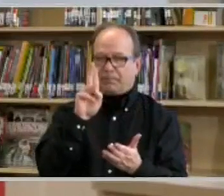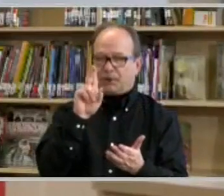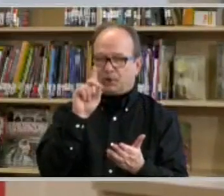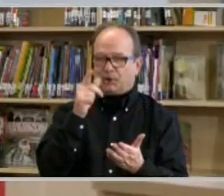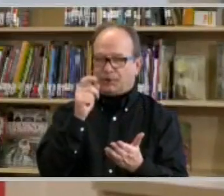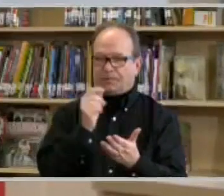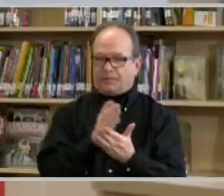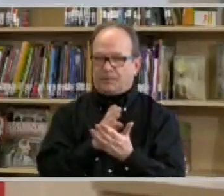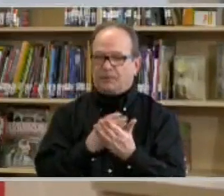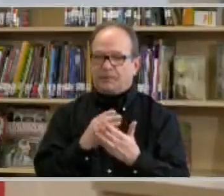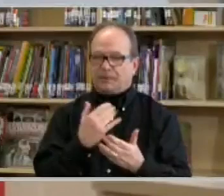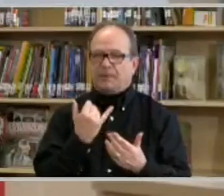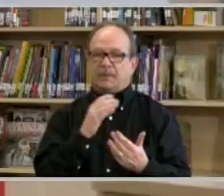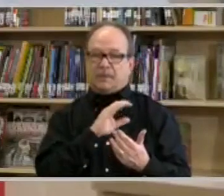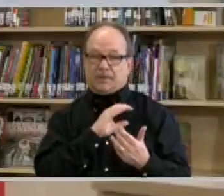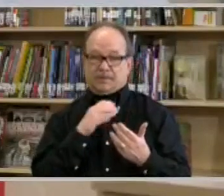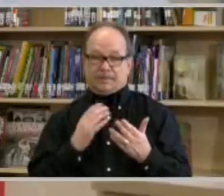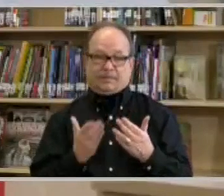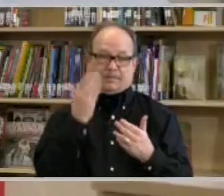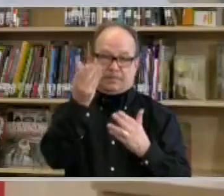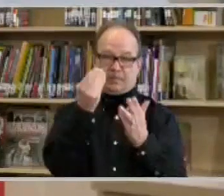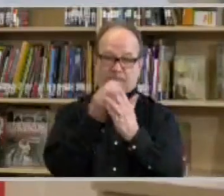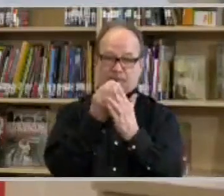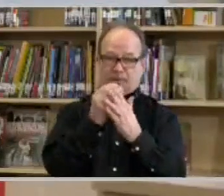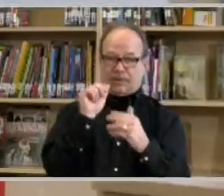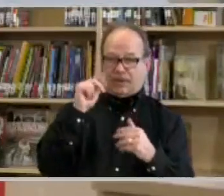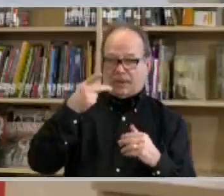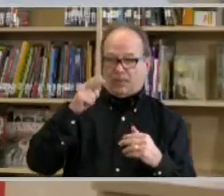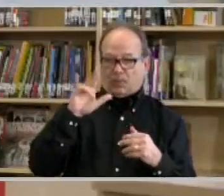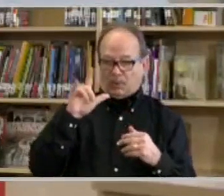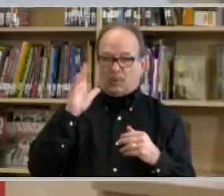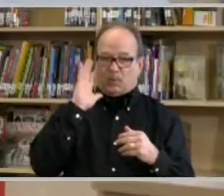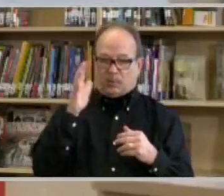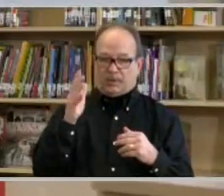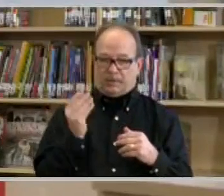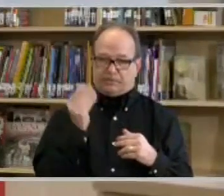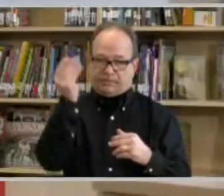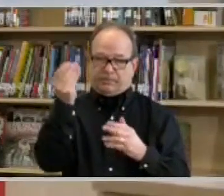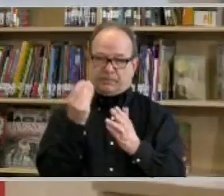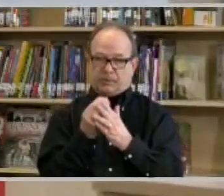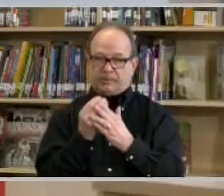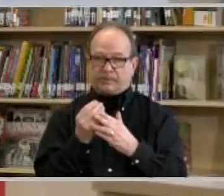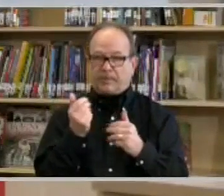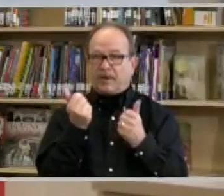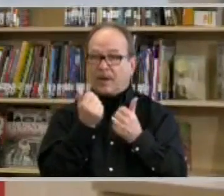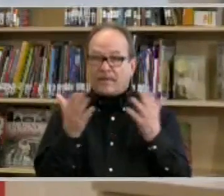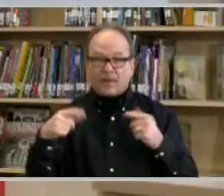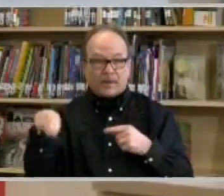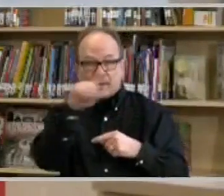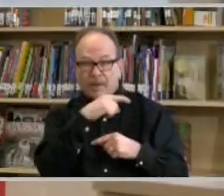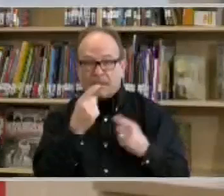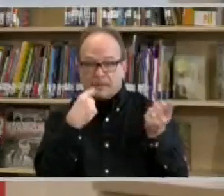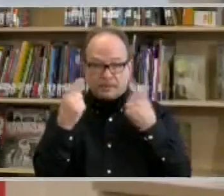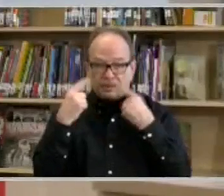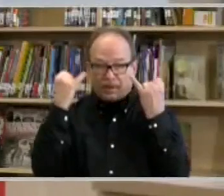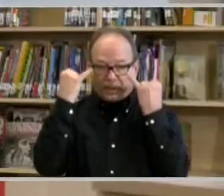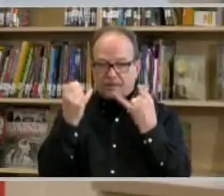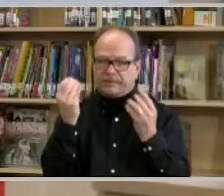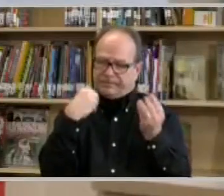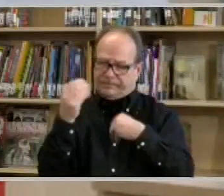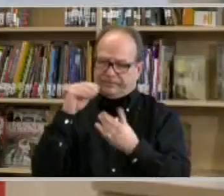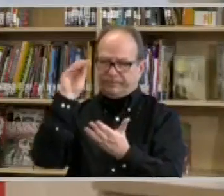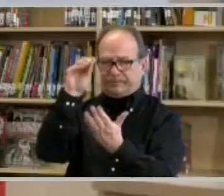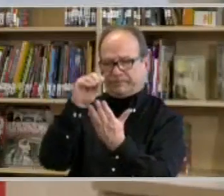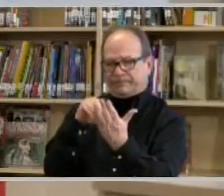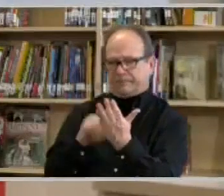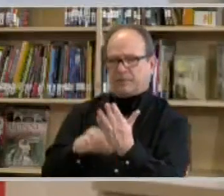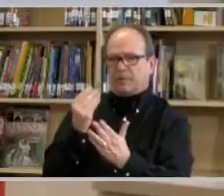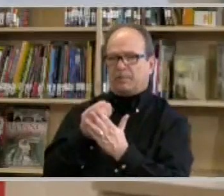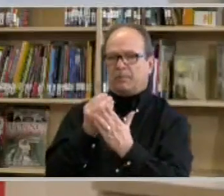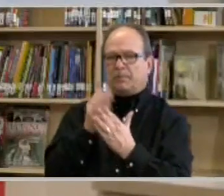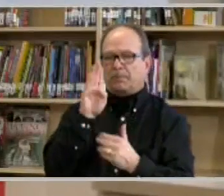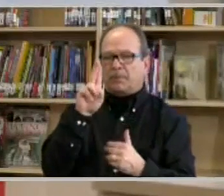BUDGET, WHICH WE WILL SUBMIT TO